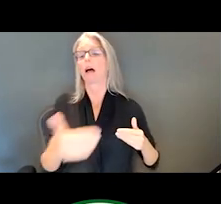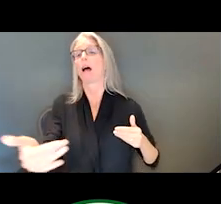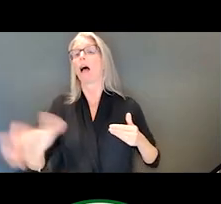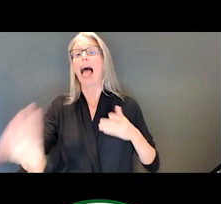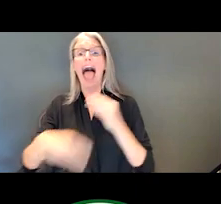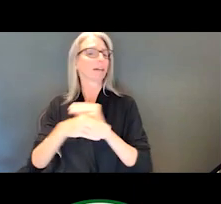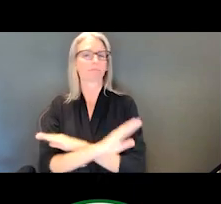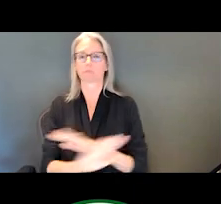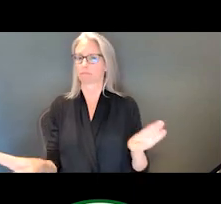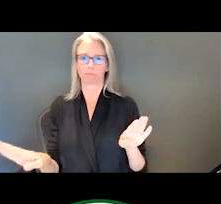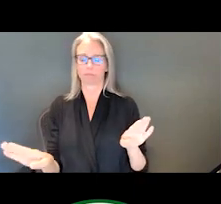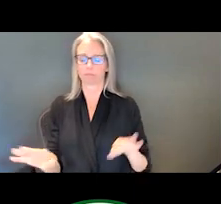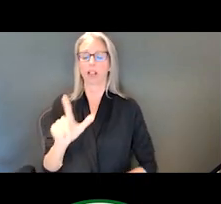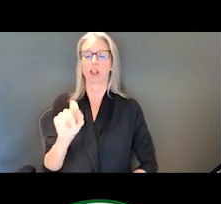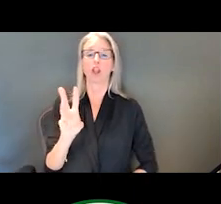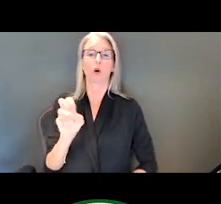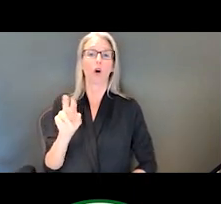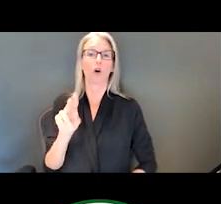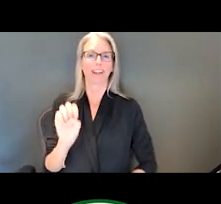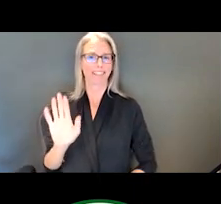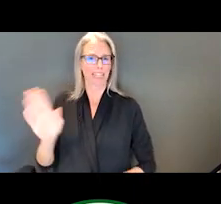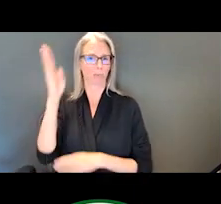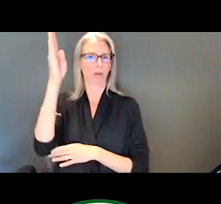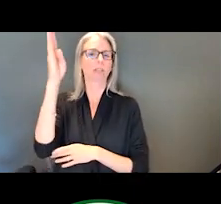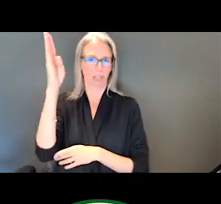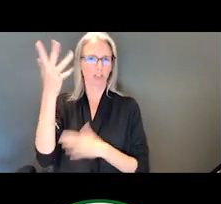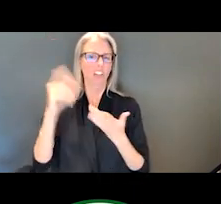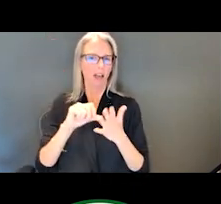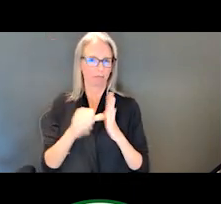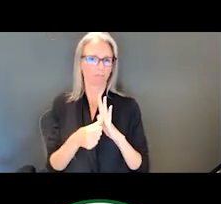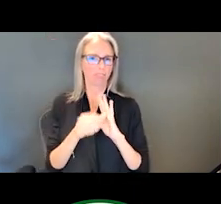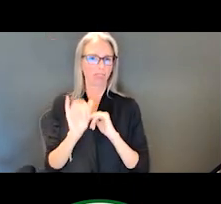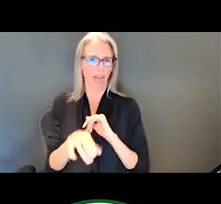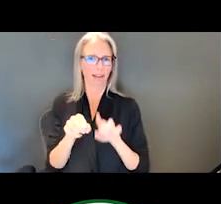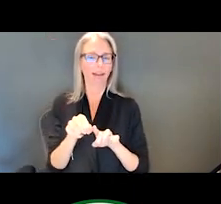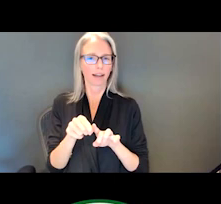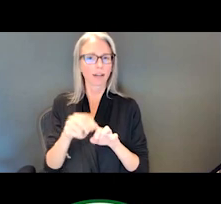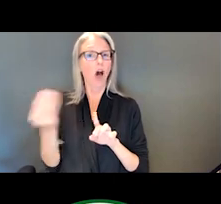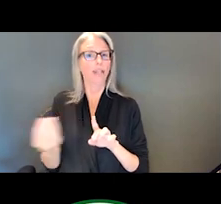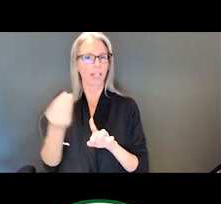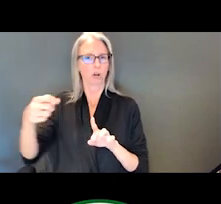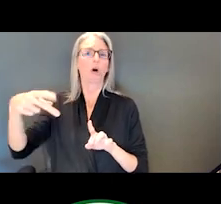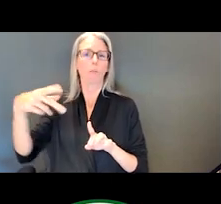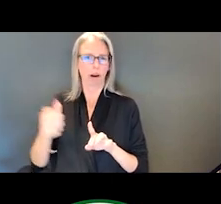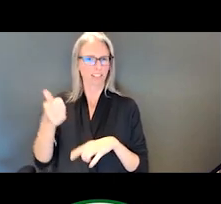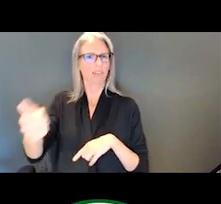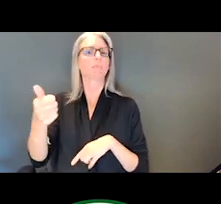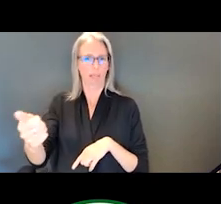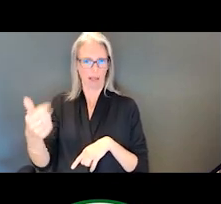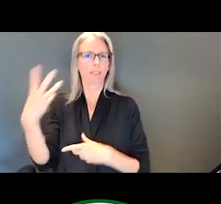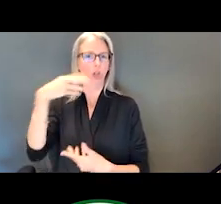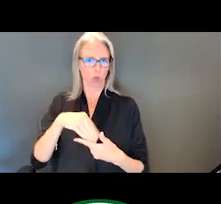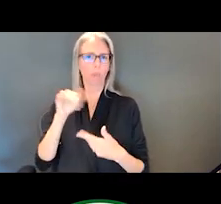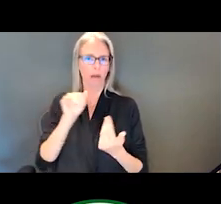Number 8. Outdoor spaces standard will help us nail down. How we can make parks more accessible,